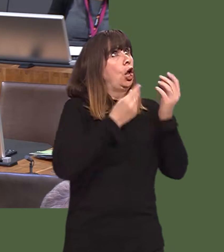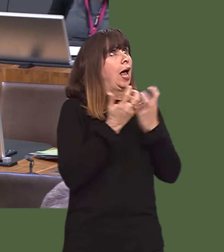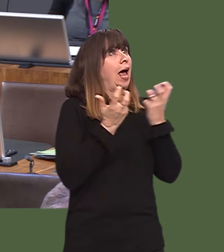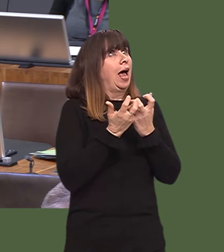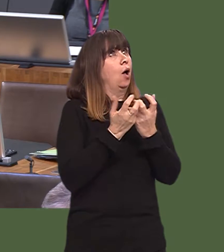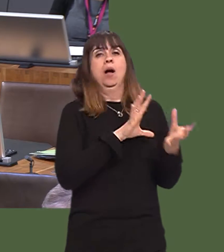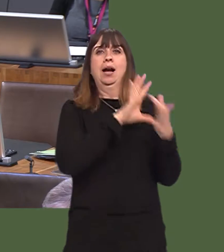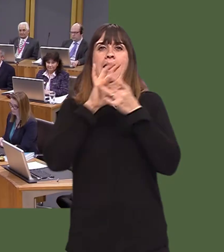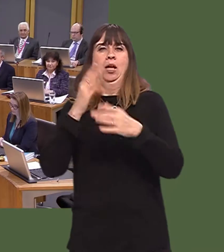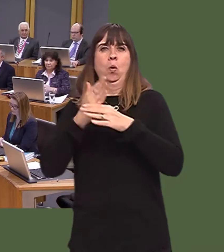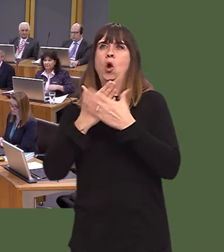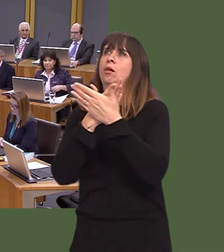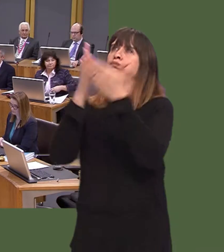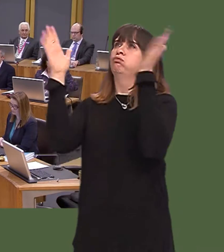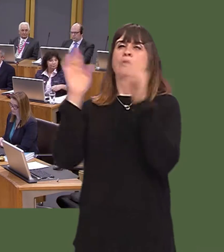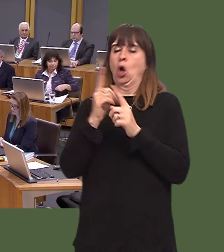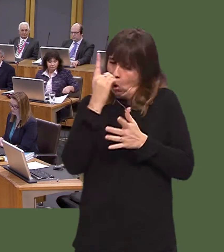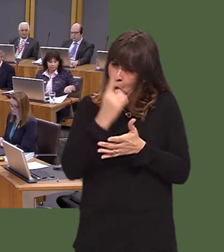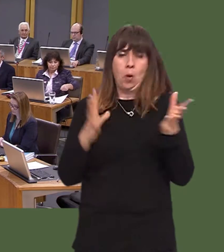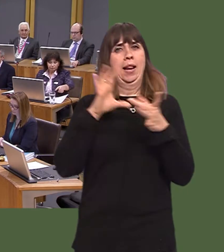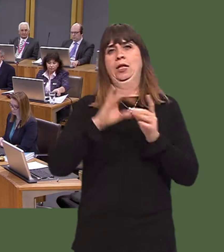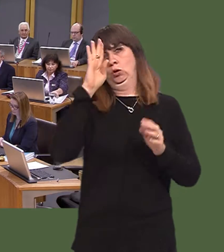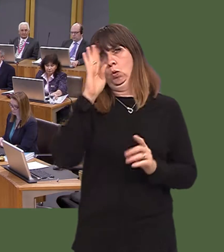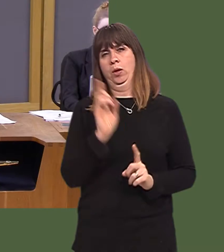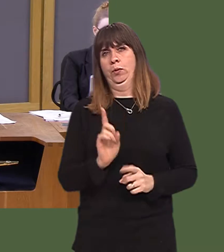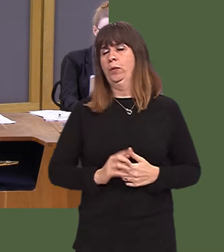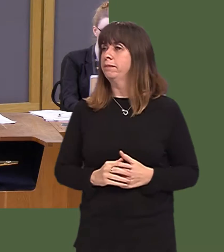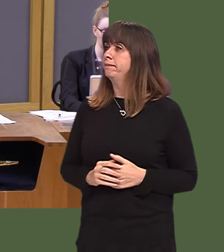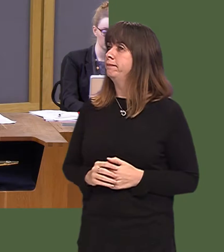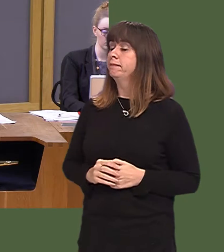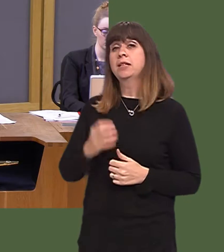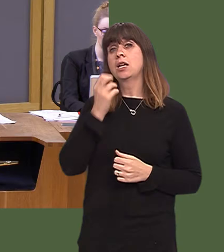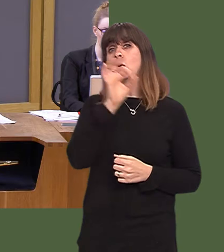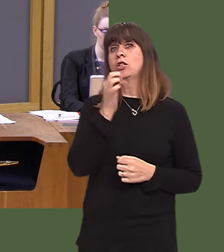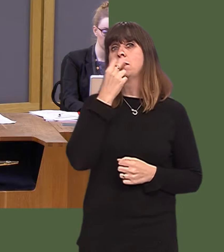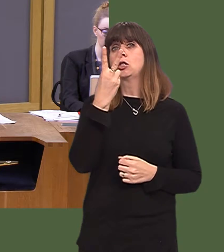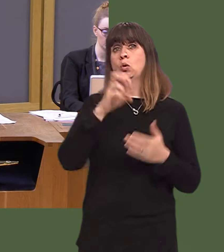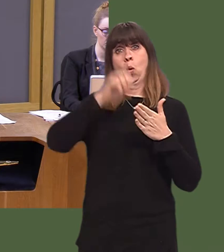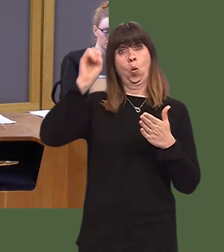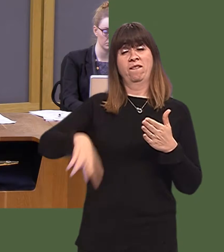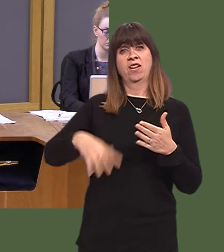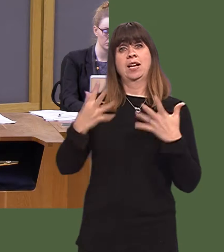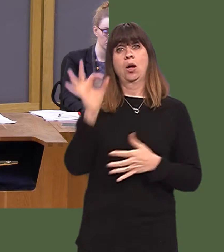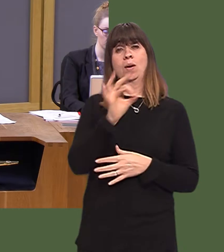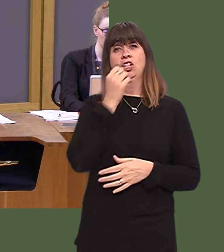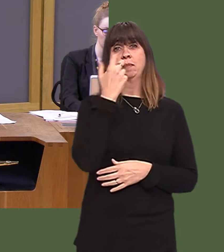Y Llywydd / The Llywydd: Question 2 [OAQ(5)0402(FM)] has been withdrawn. Question 3, Julie Morgan. Julie Morgan: 3.